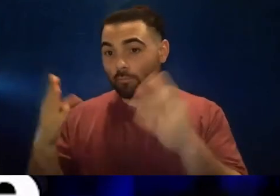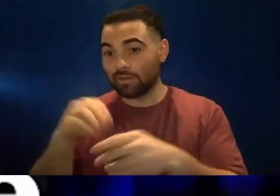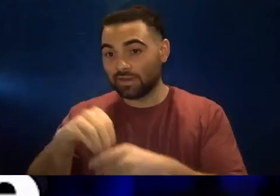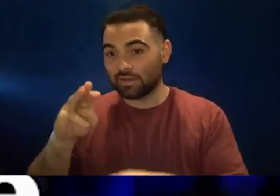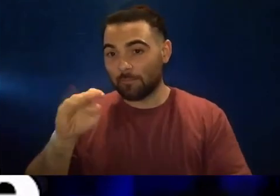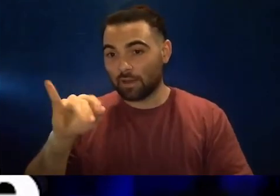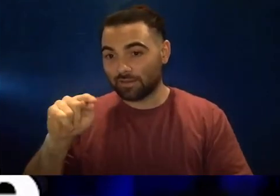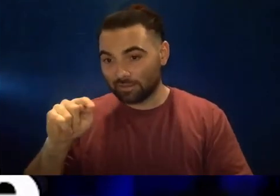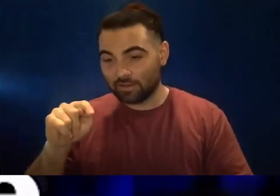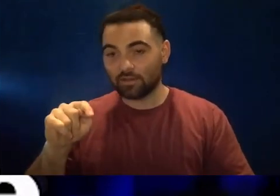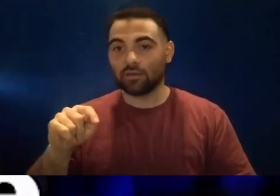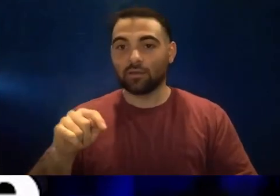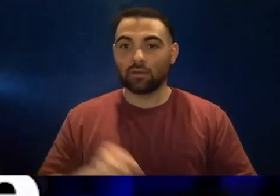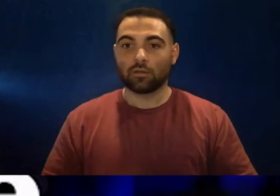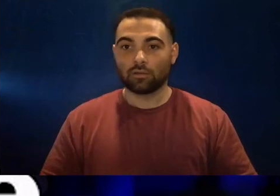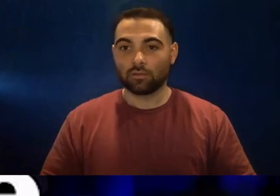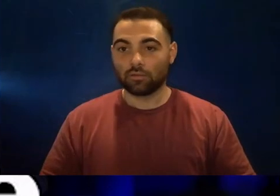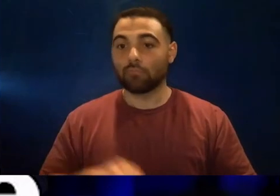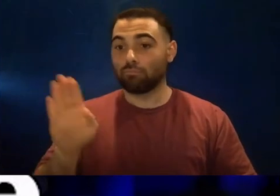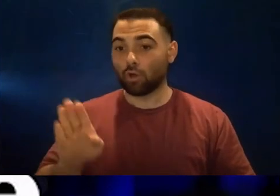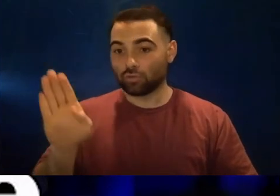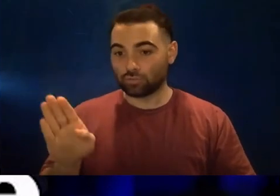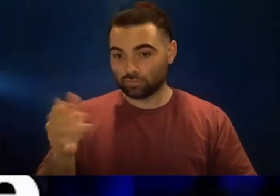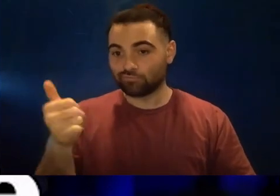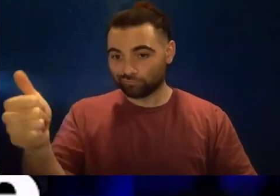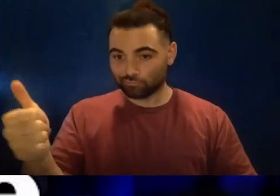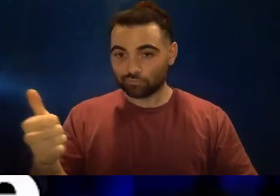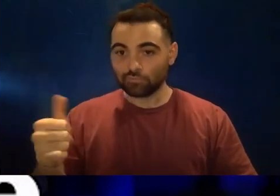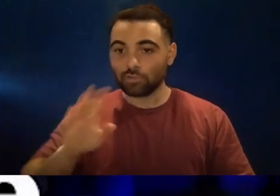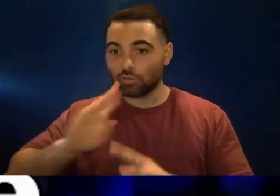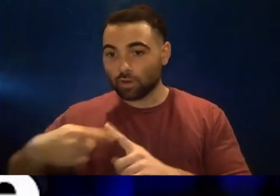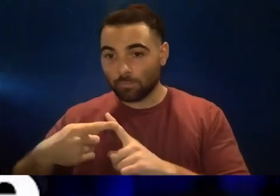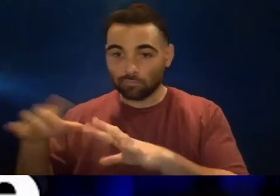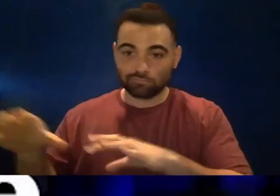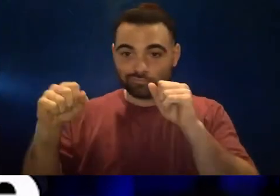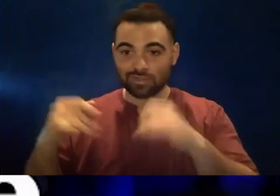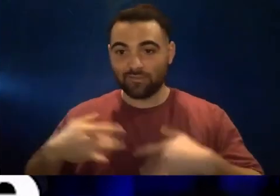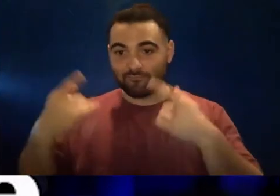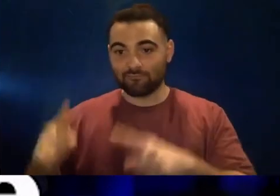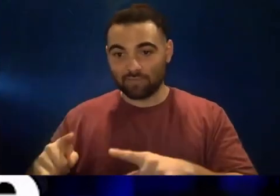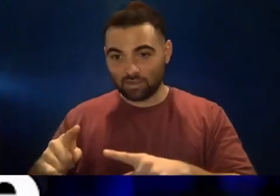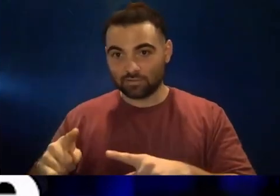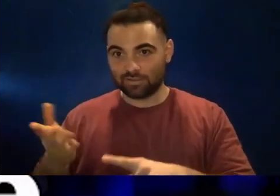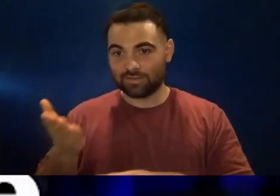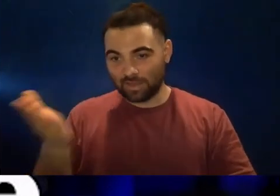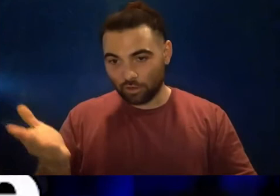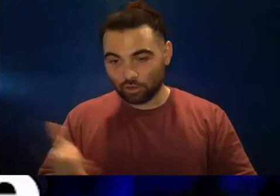are talking about holding an event and screening up here.